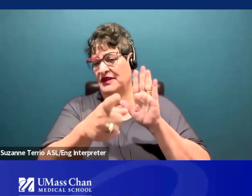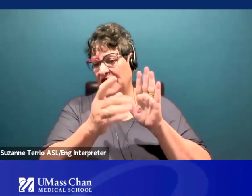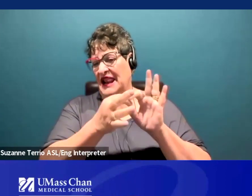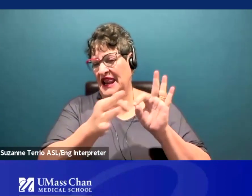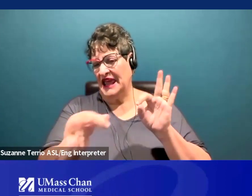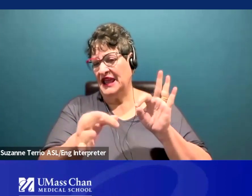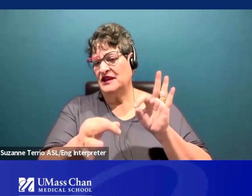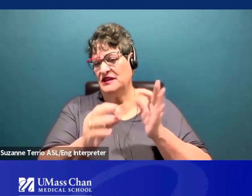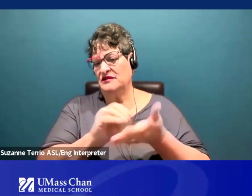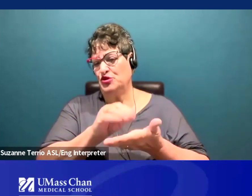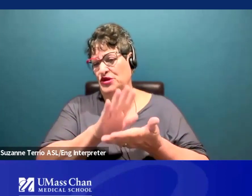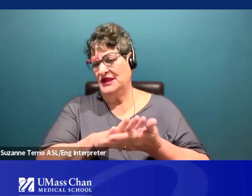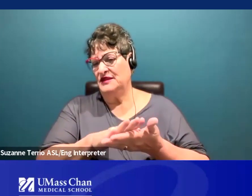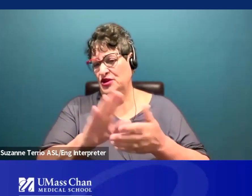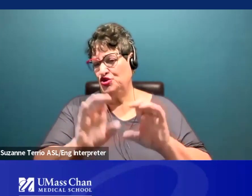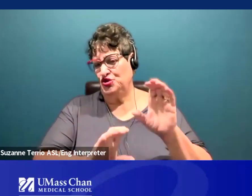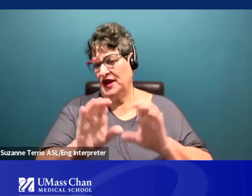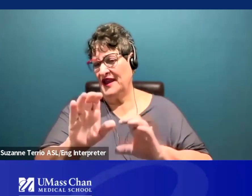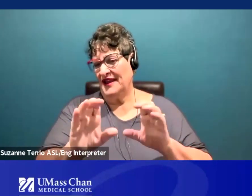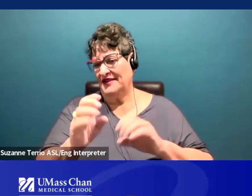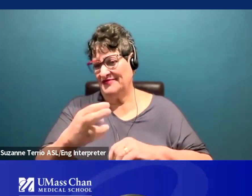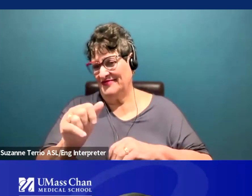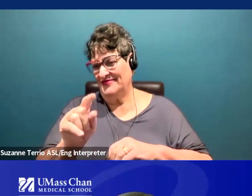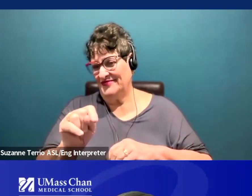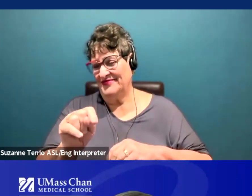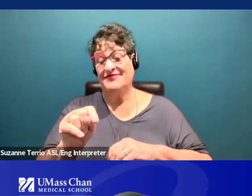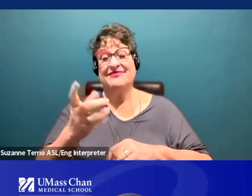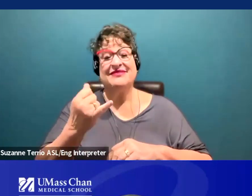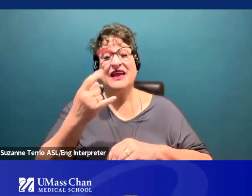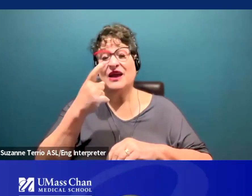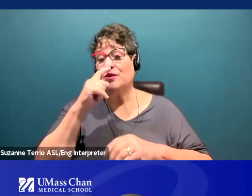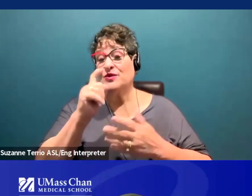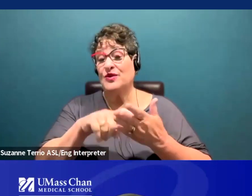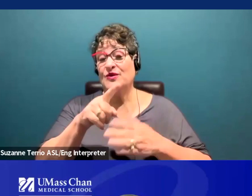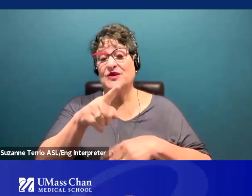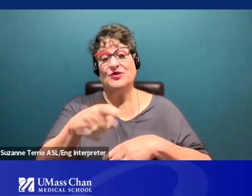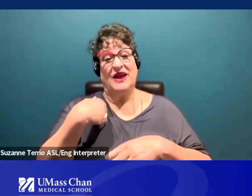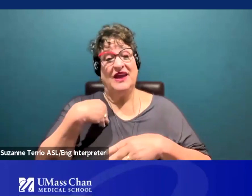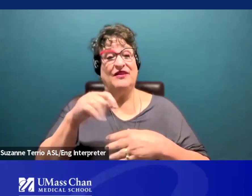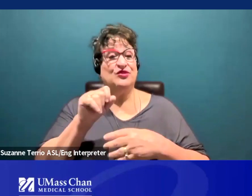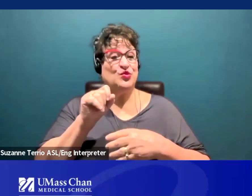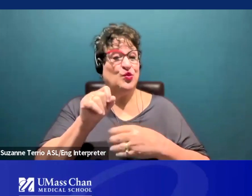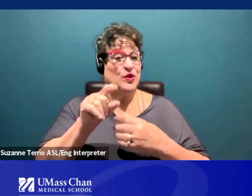All right, so you can see we have a Twitter account, we have a Facebook account,